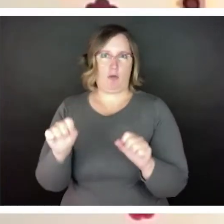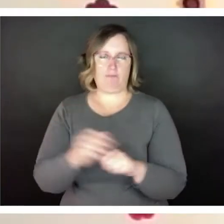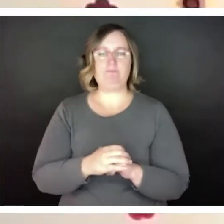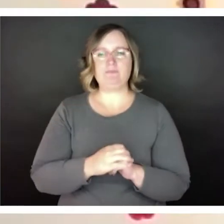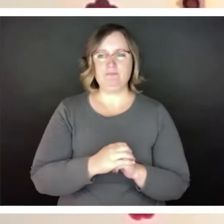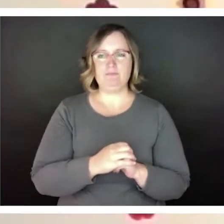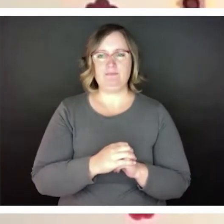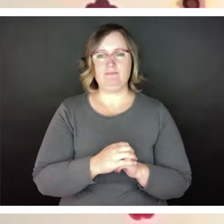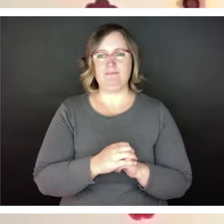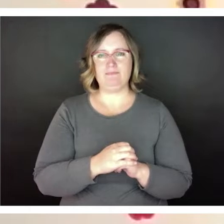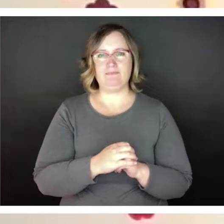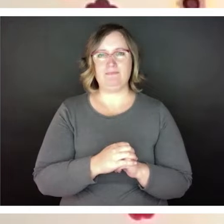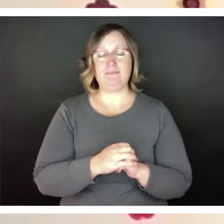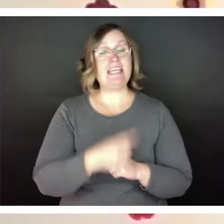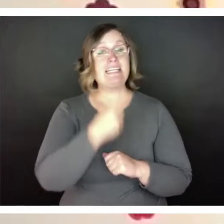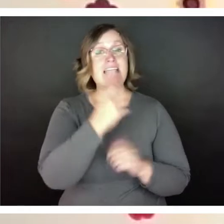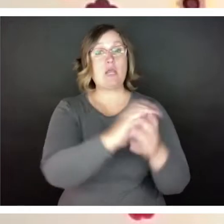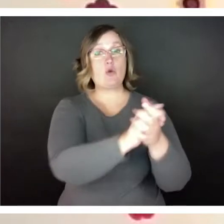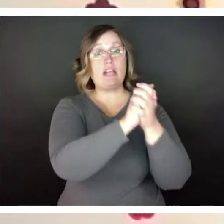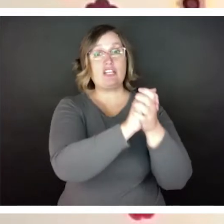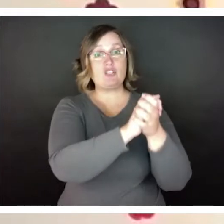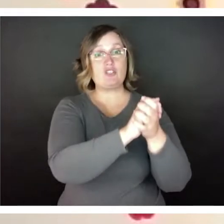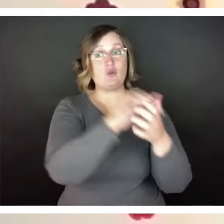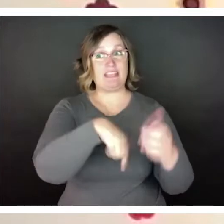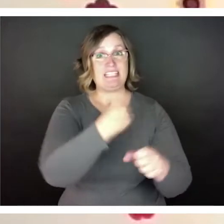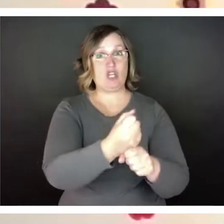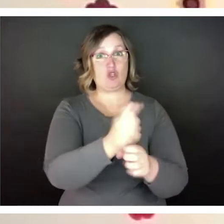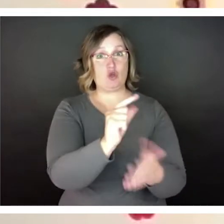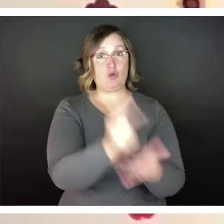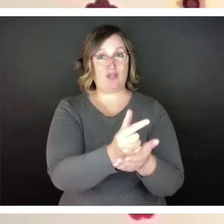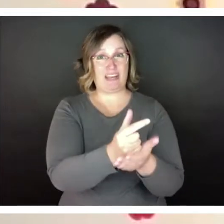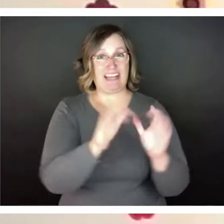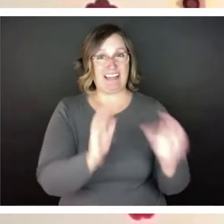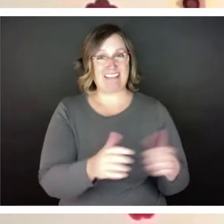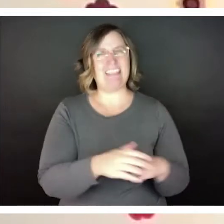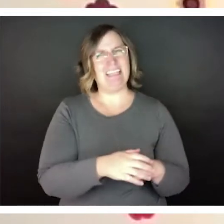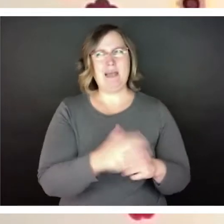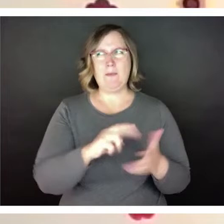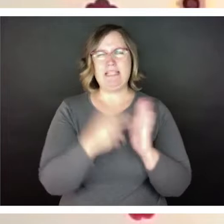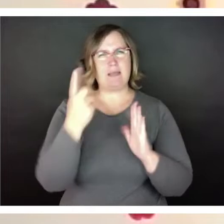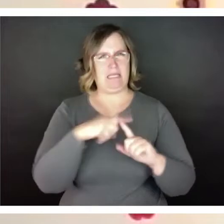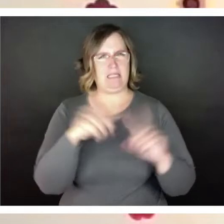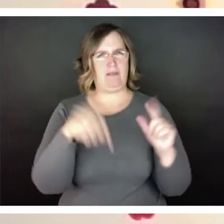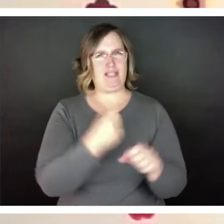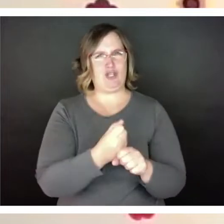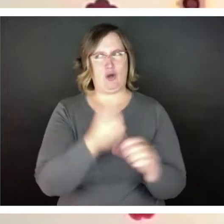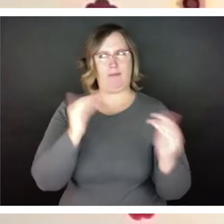Saying congratulations to this year's graduating class is something that means something a bit different this year than in the past.